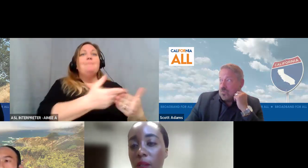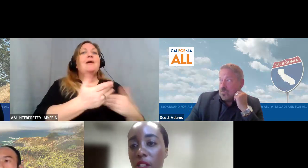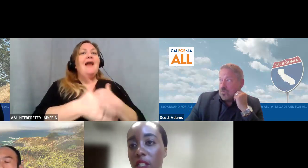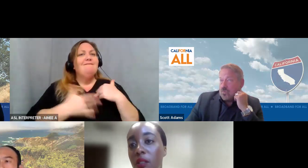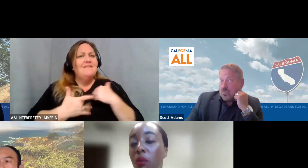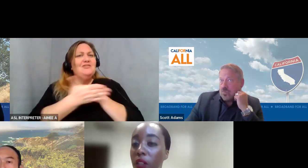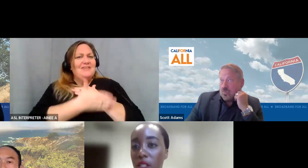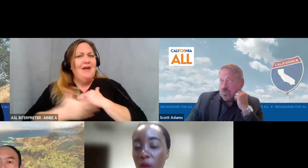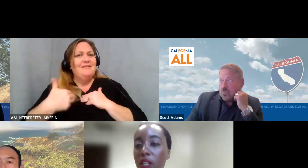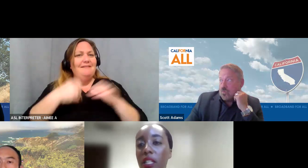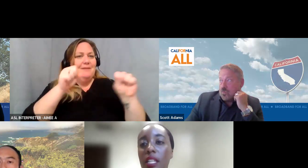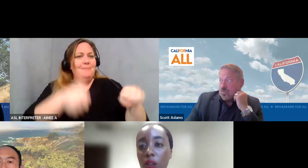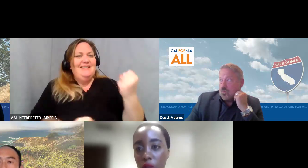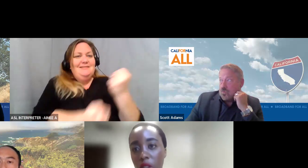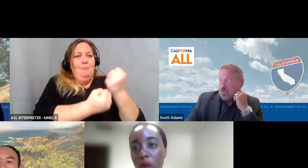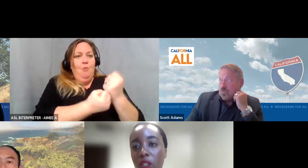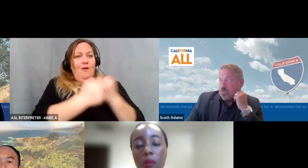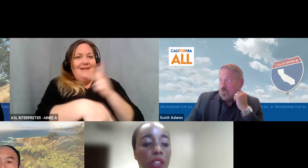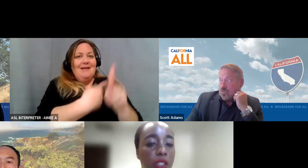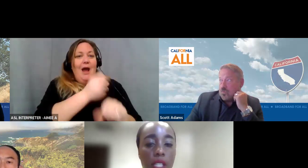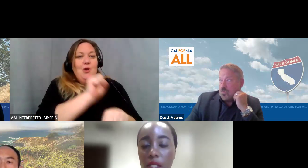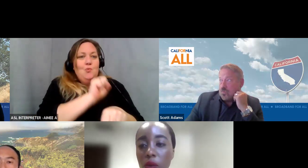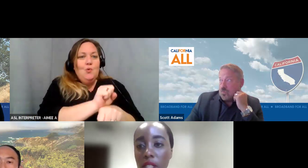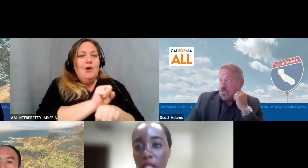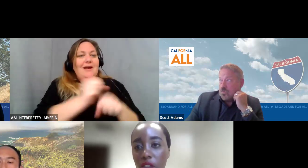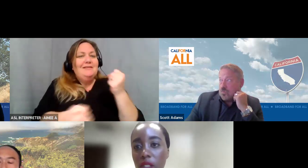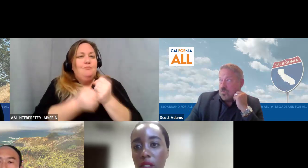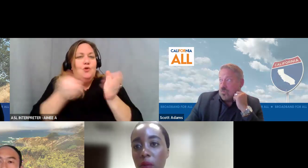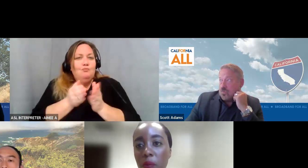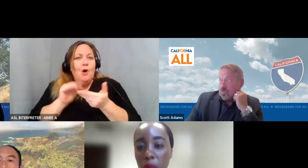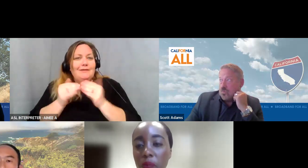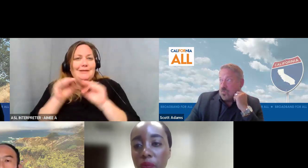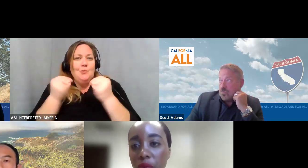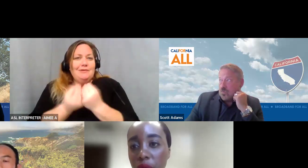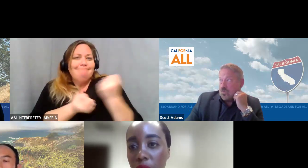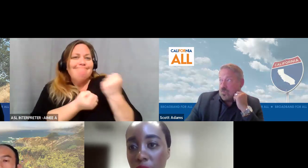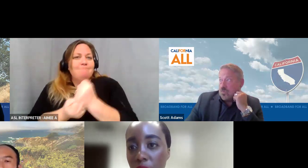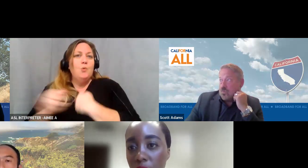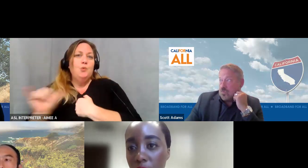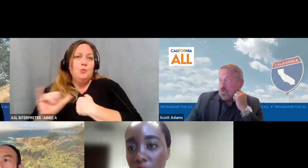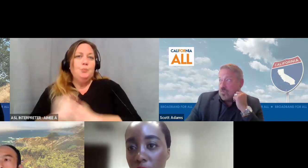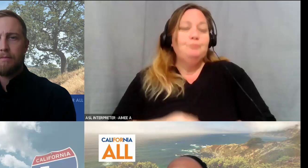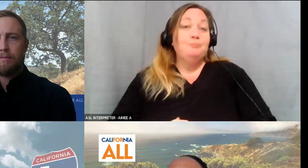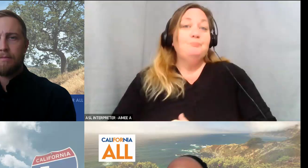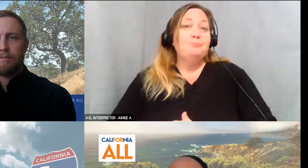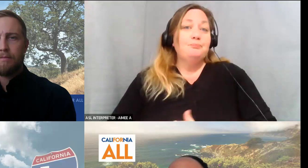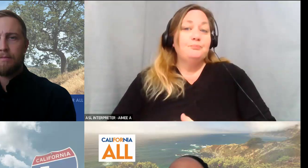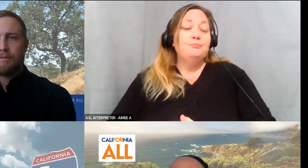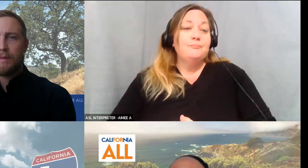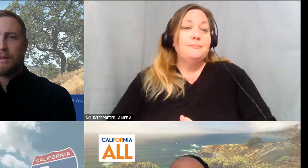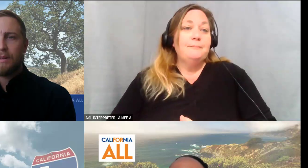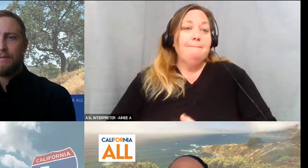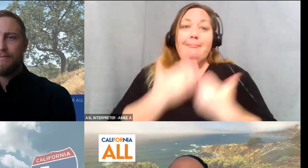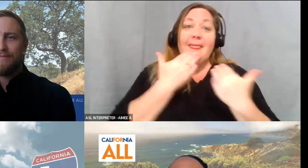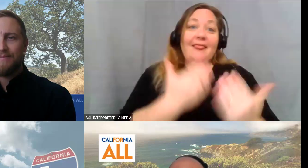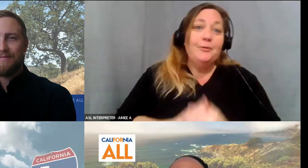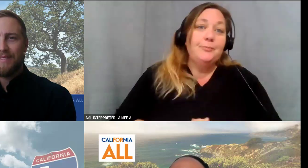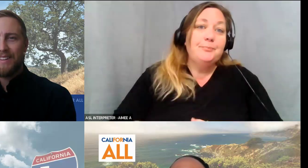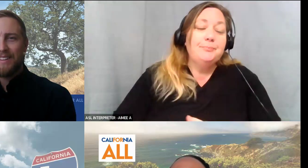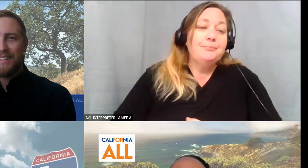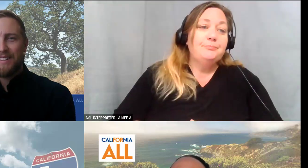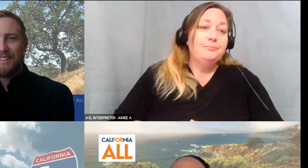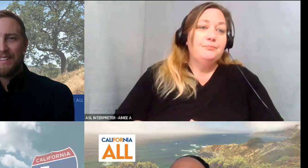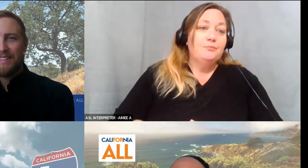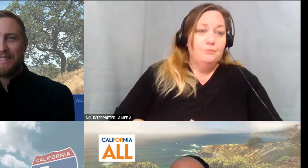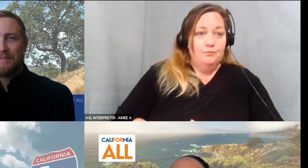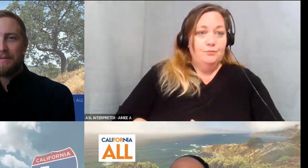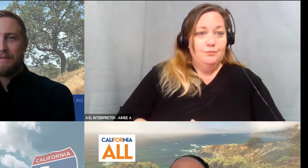ability to support this work and can also support smaller cities and organizations. Thank you.